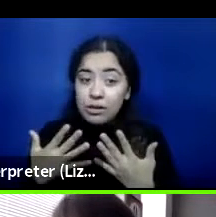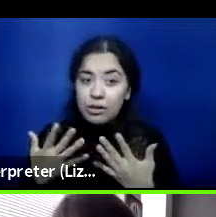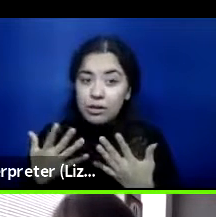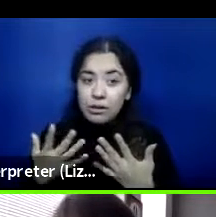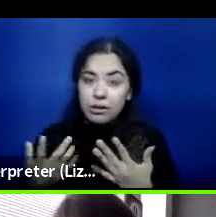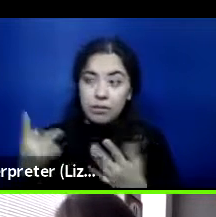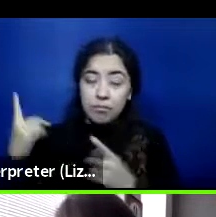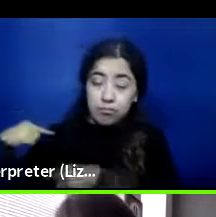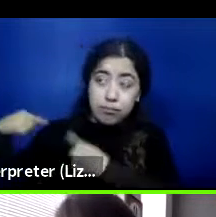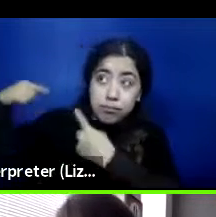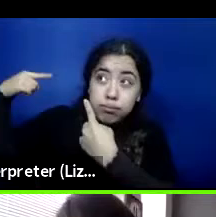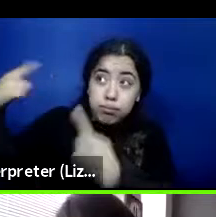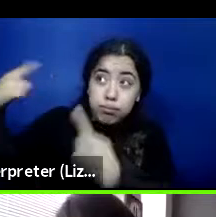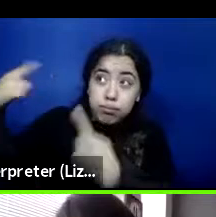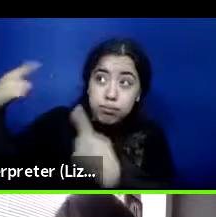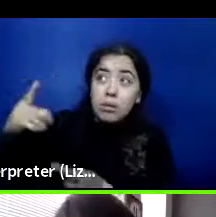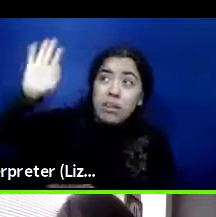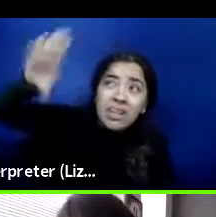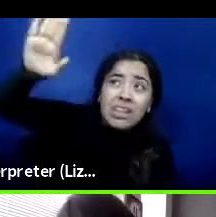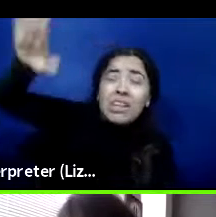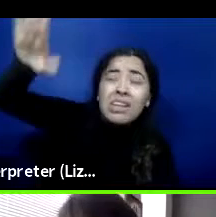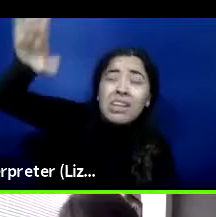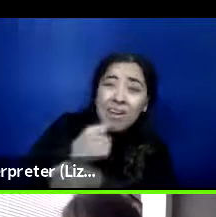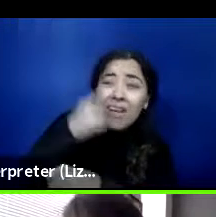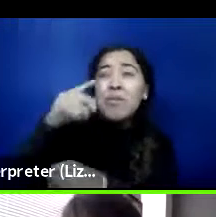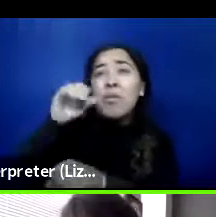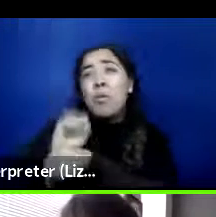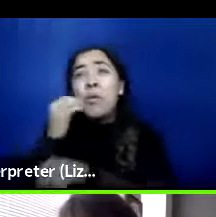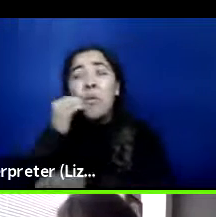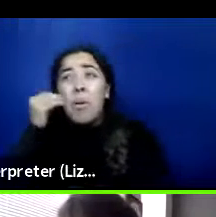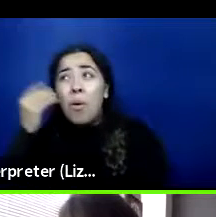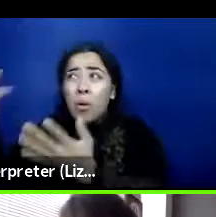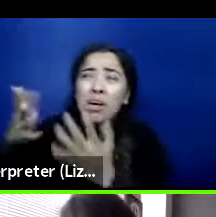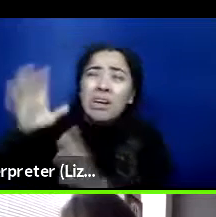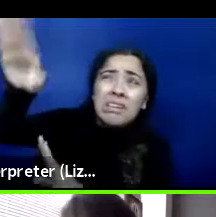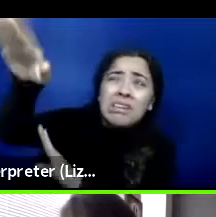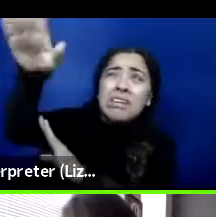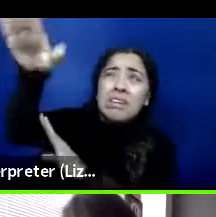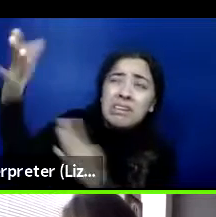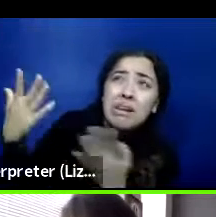And I'm hoping that as we enter into the recovery phases of COVID,